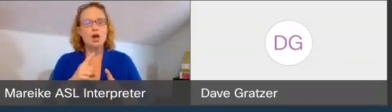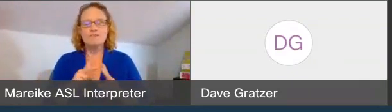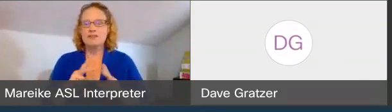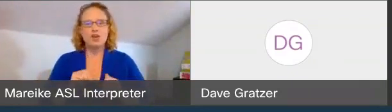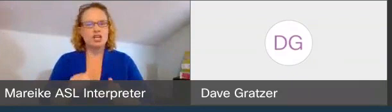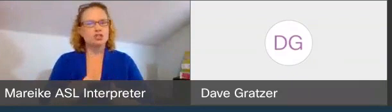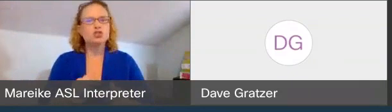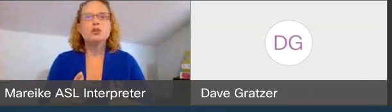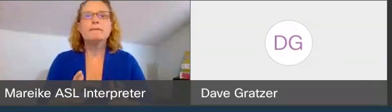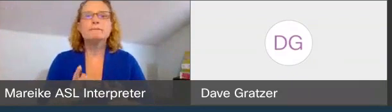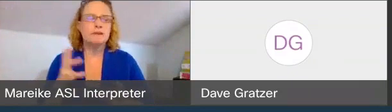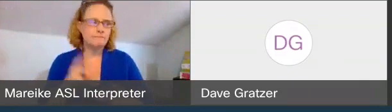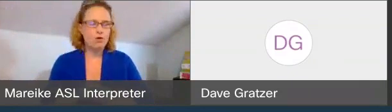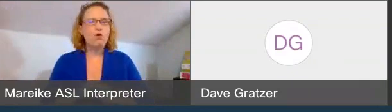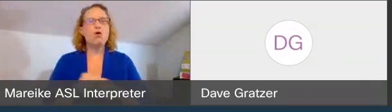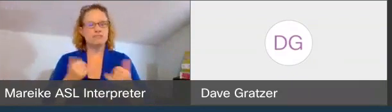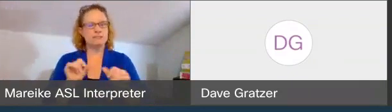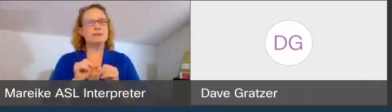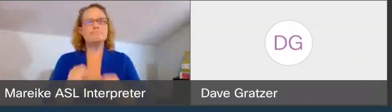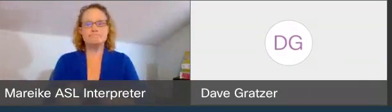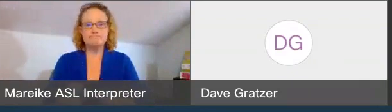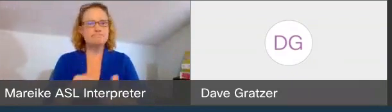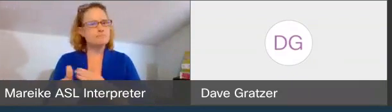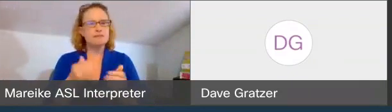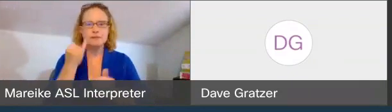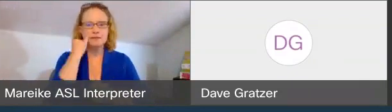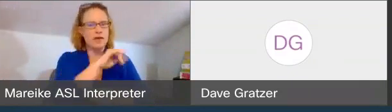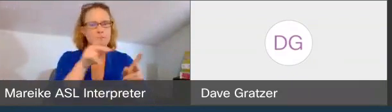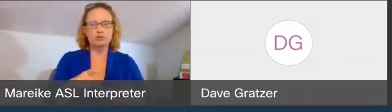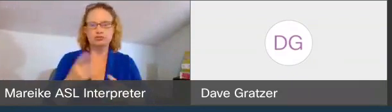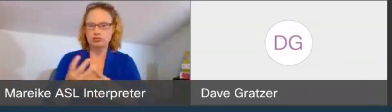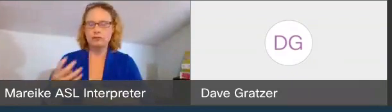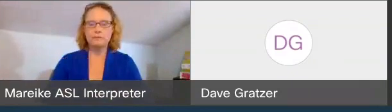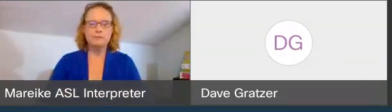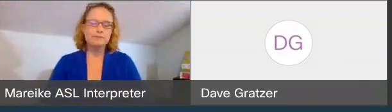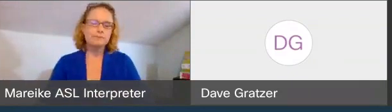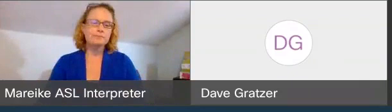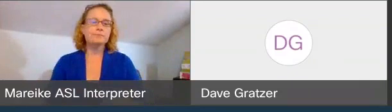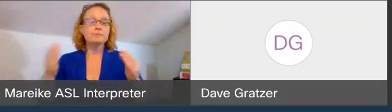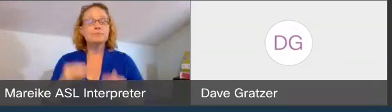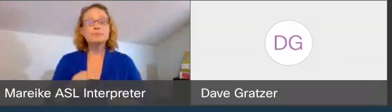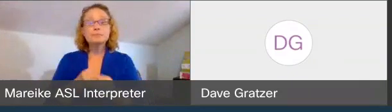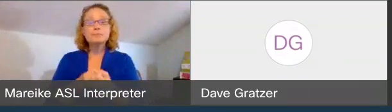involved when people are incarcerated. In terms of advocacy we really help people prepare for court